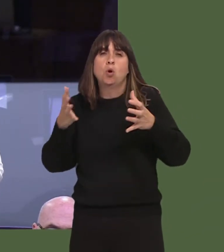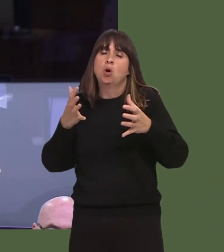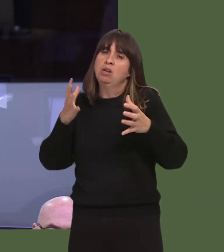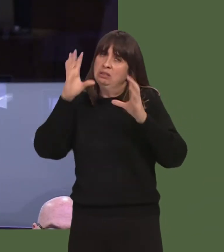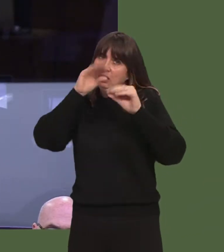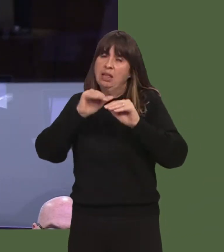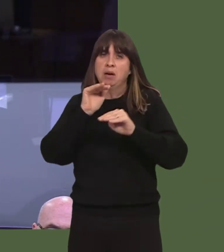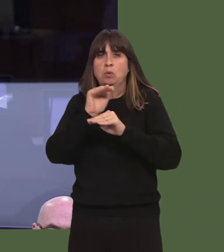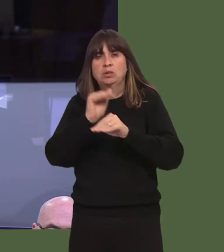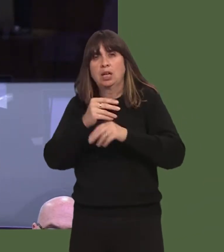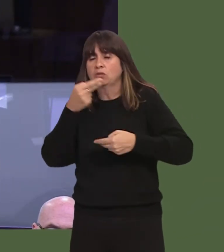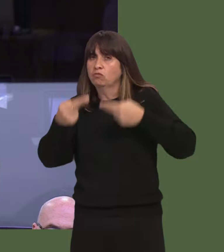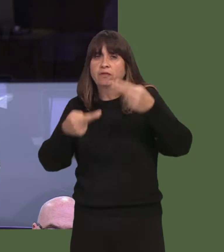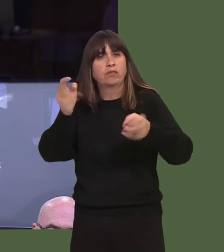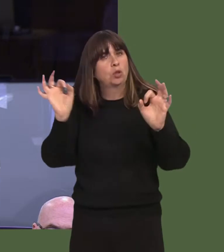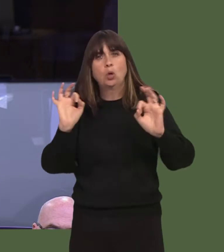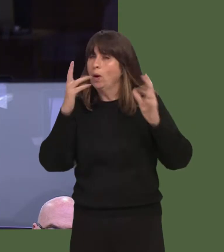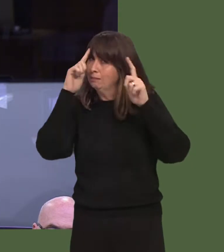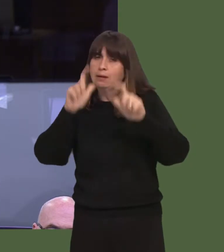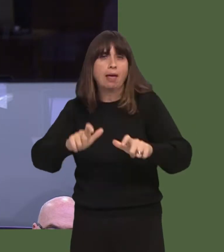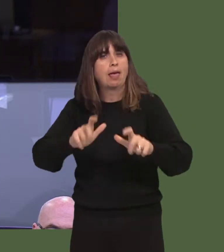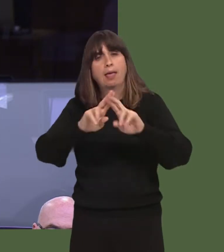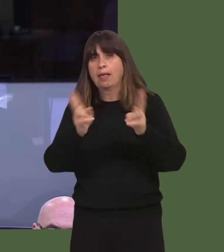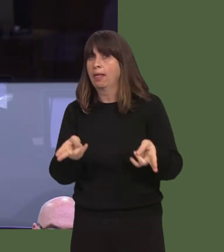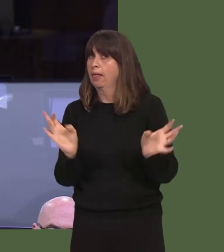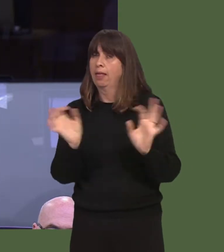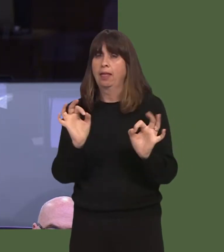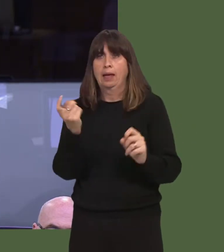the elements without any accommodation, particularly so as we approach winter.